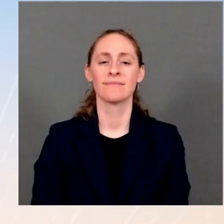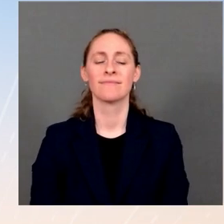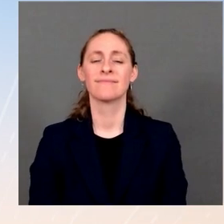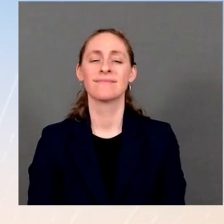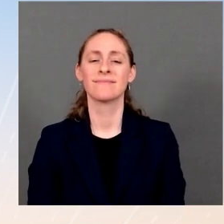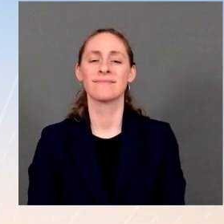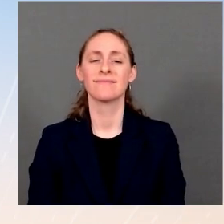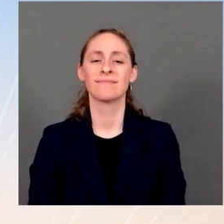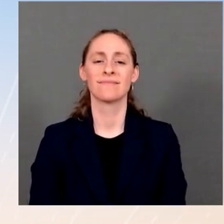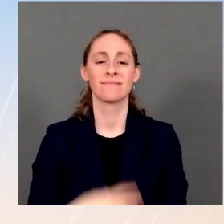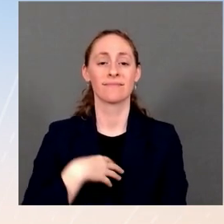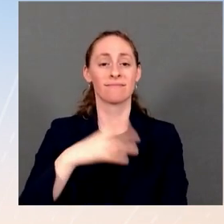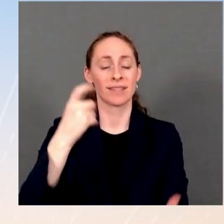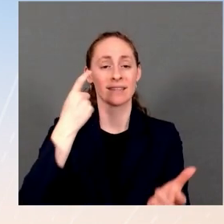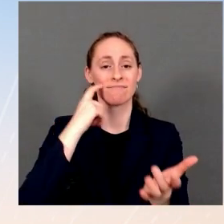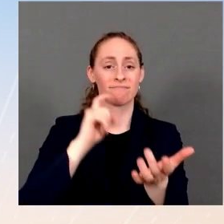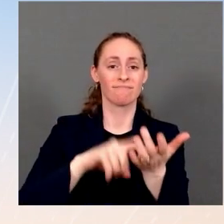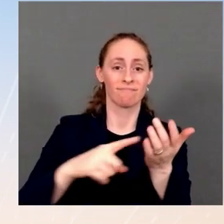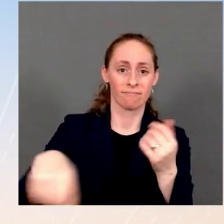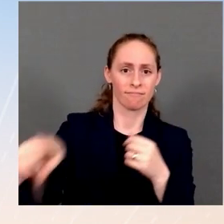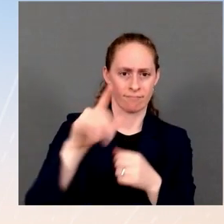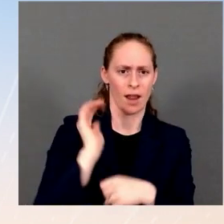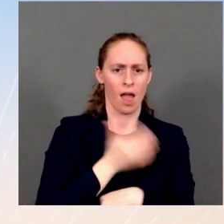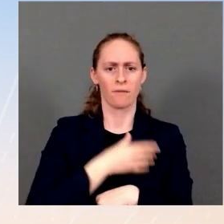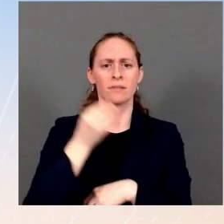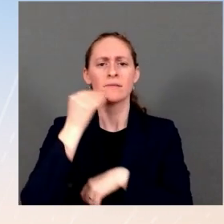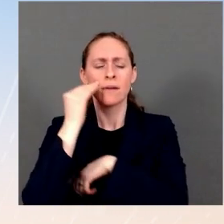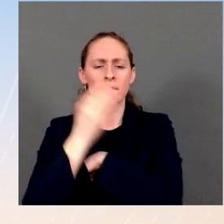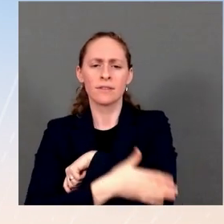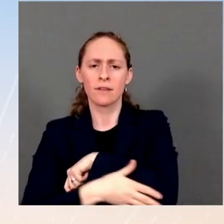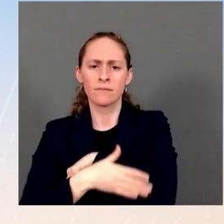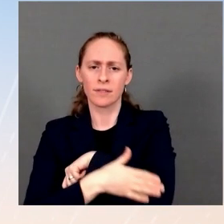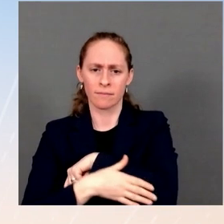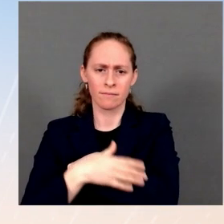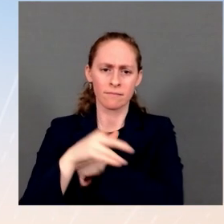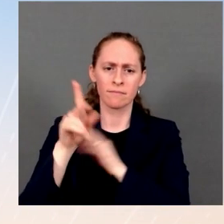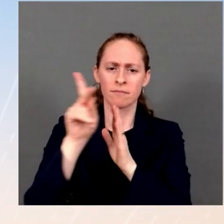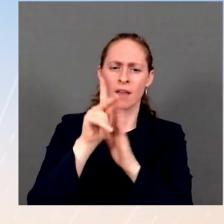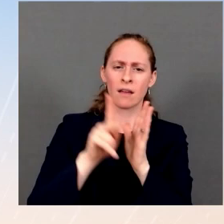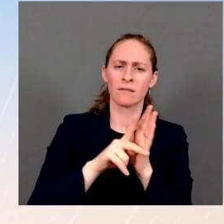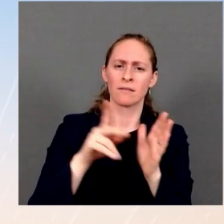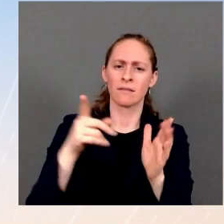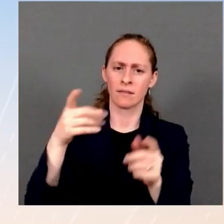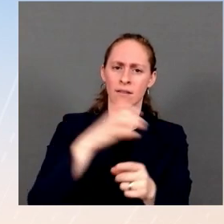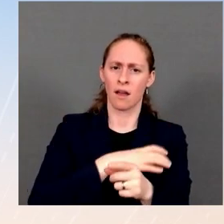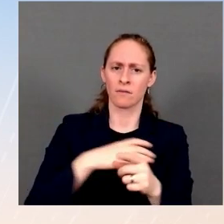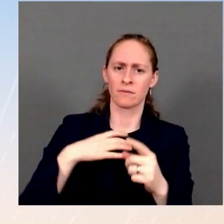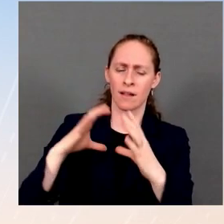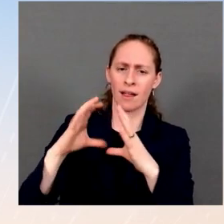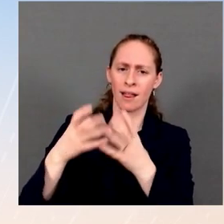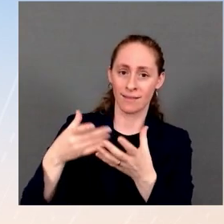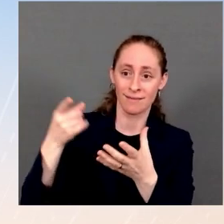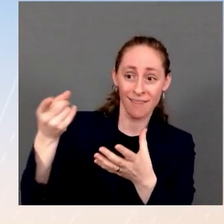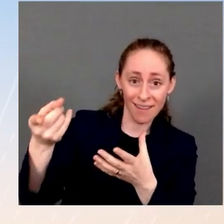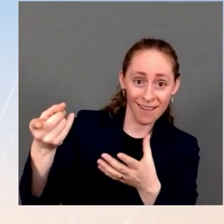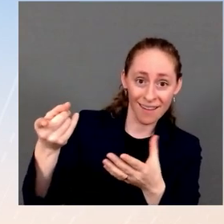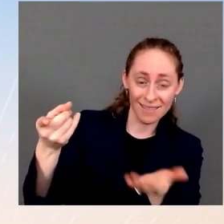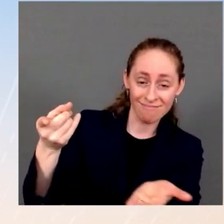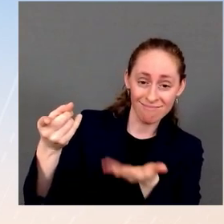that Jen started earlier this week in welcoming some staff members here. And also, the climate team. They do amazing work,